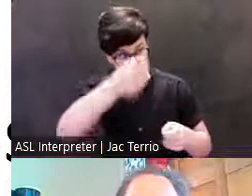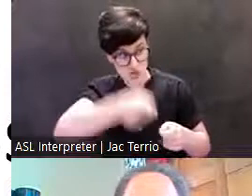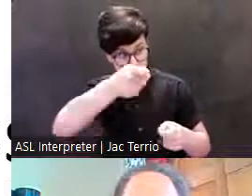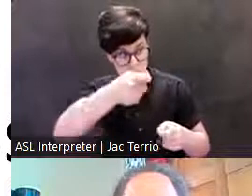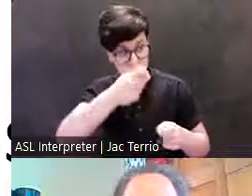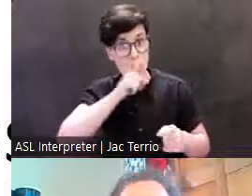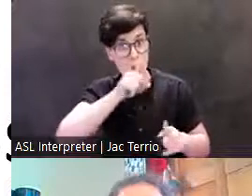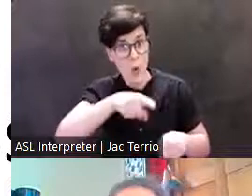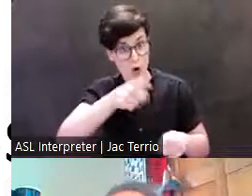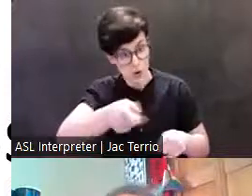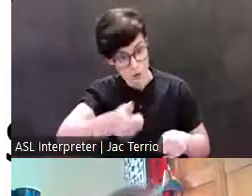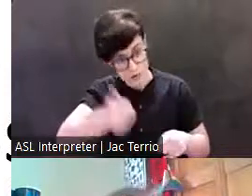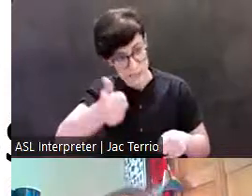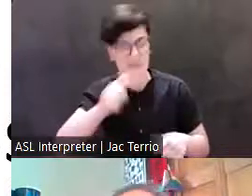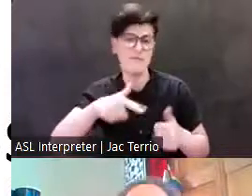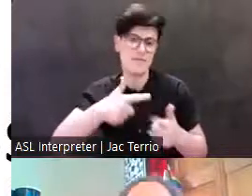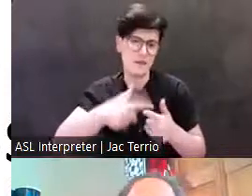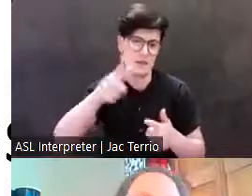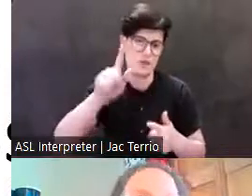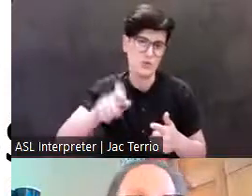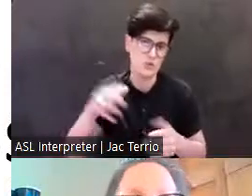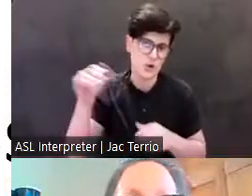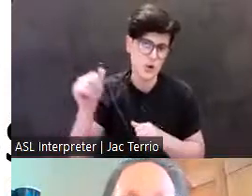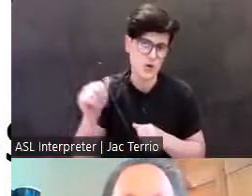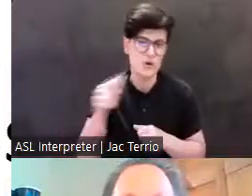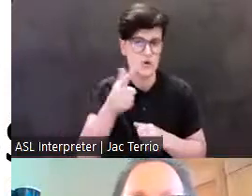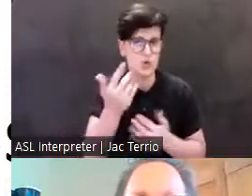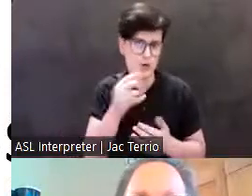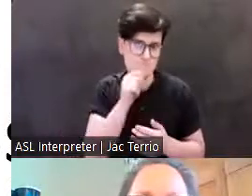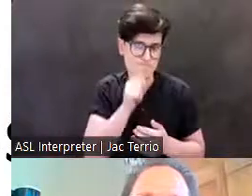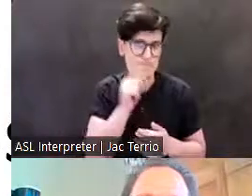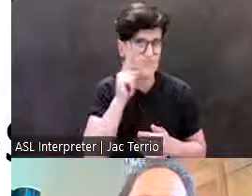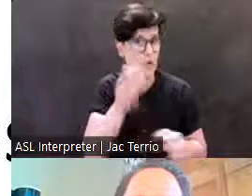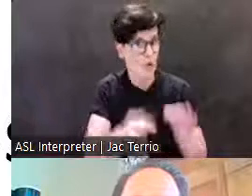________________________________________ I will not talk through all of these papers